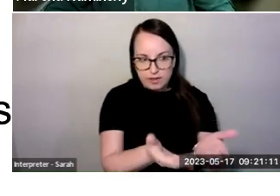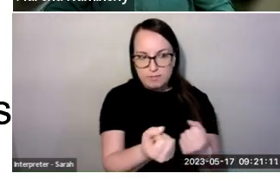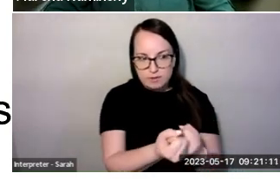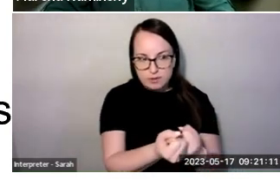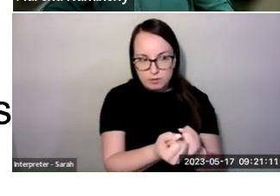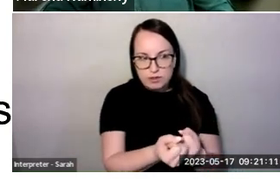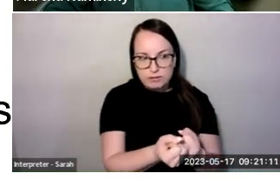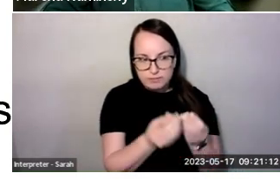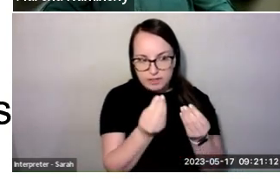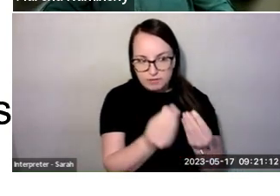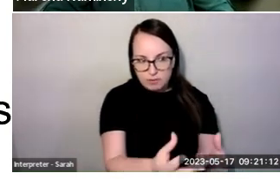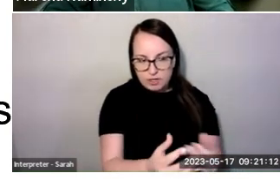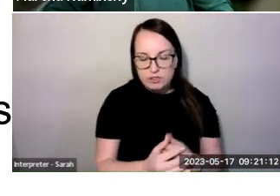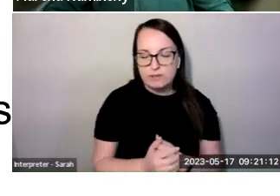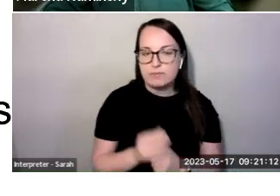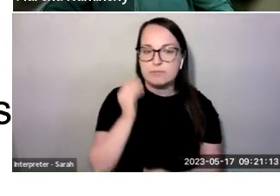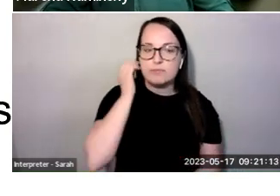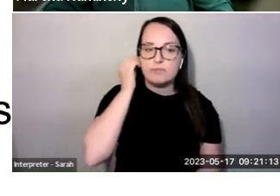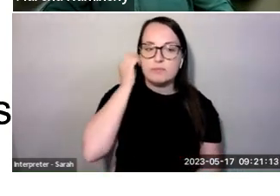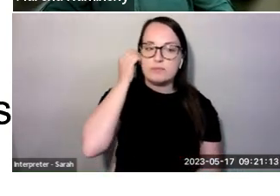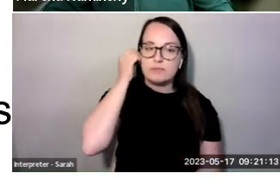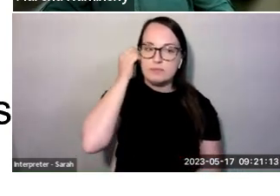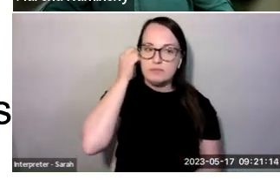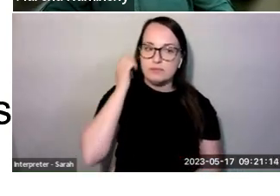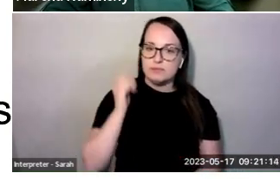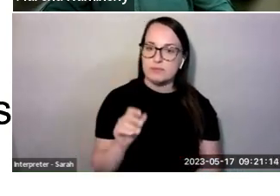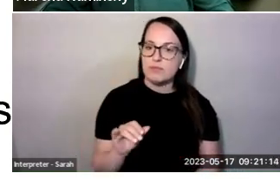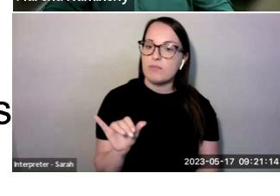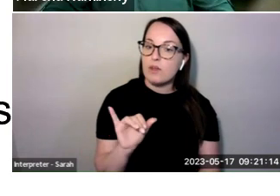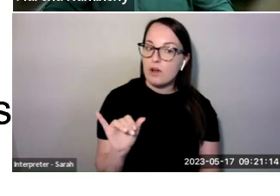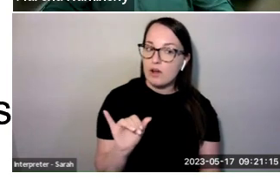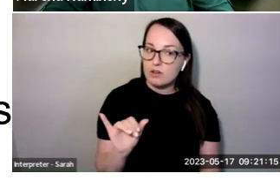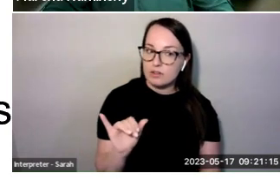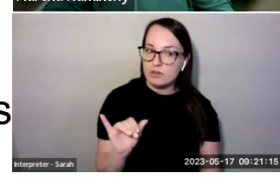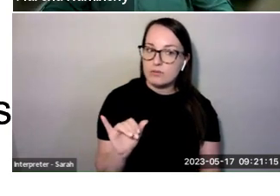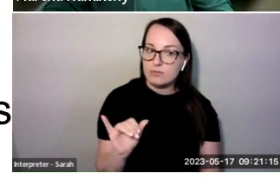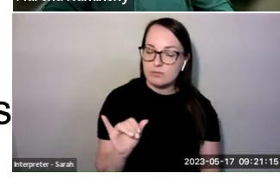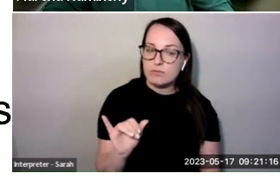and have the conversation or provide any support we can.